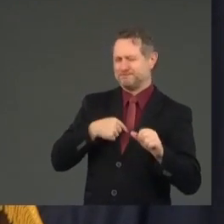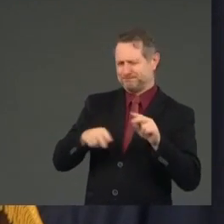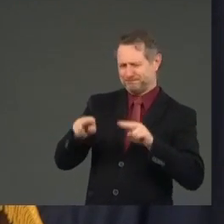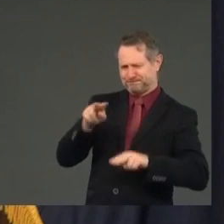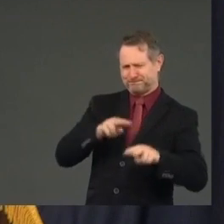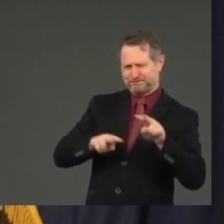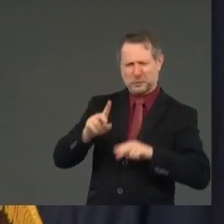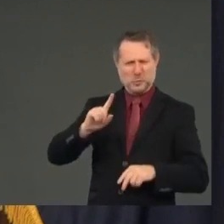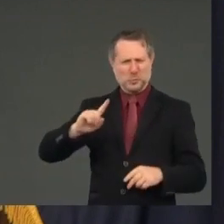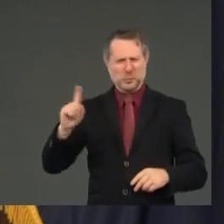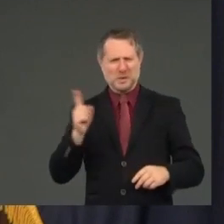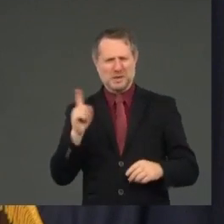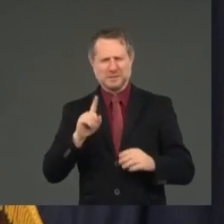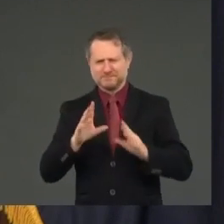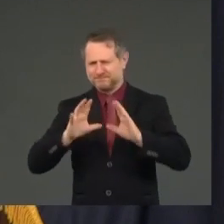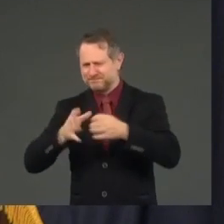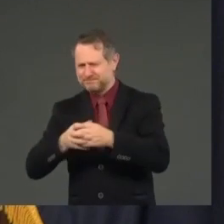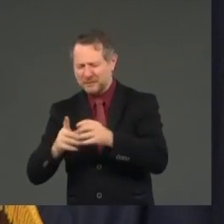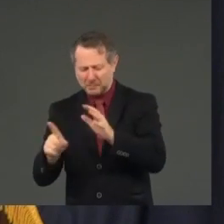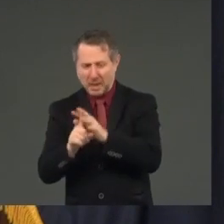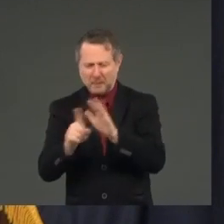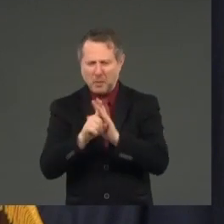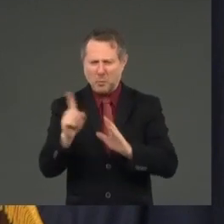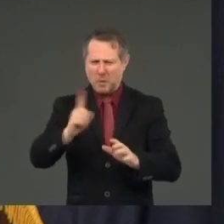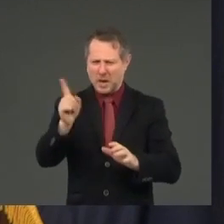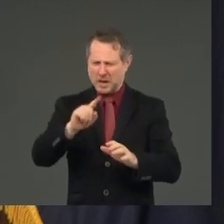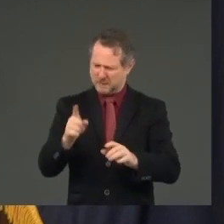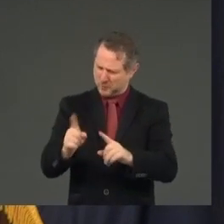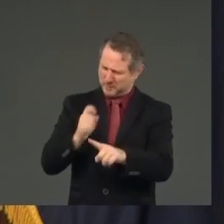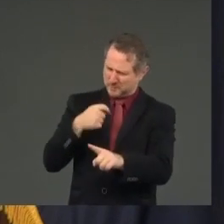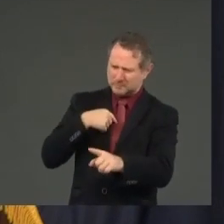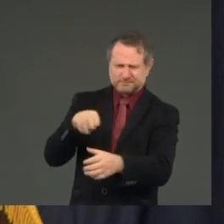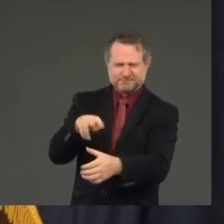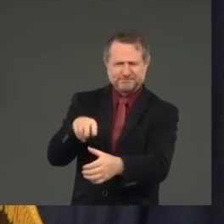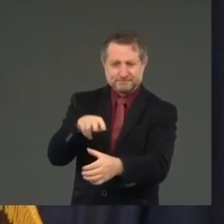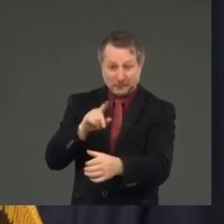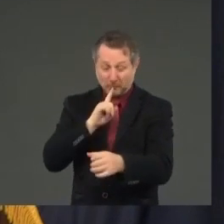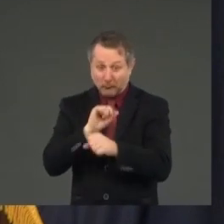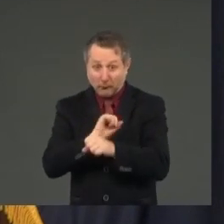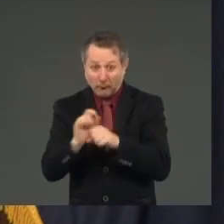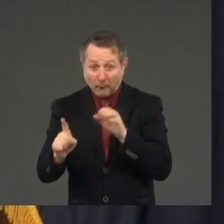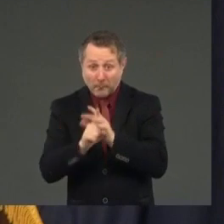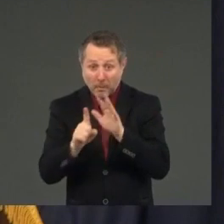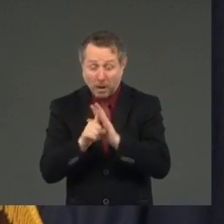ON. THEY LOOK FOR CLUSTERS OF